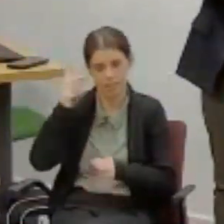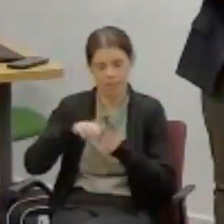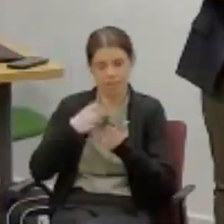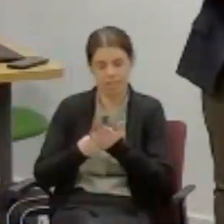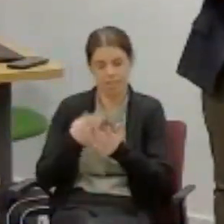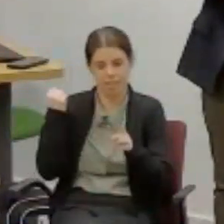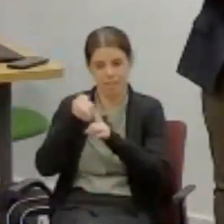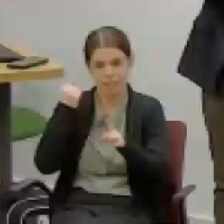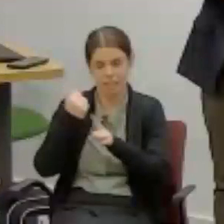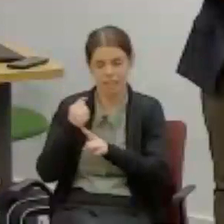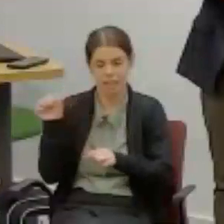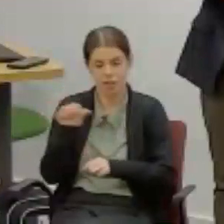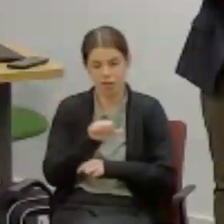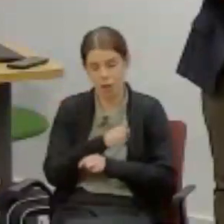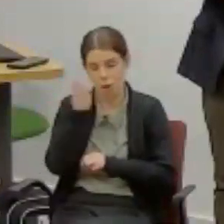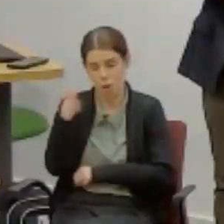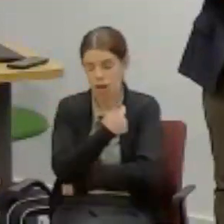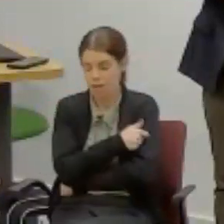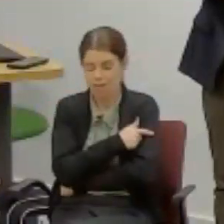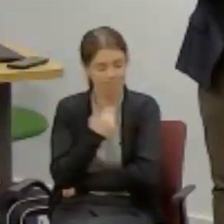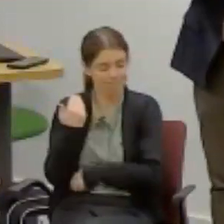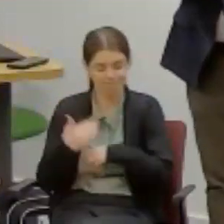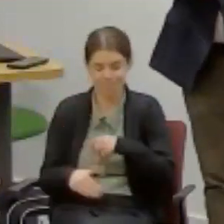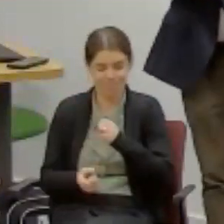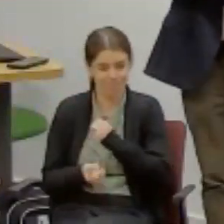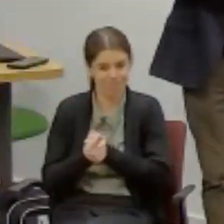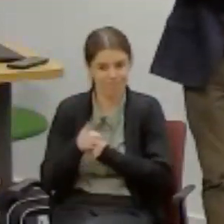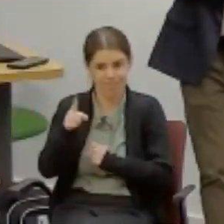should have done is that going start on me.